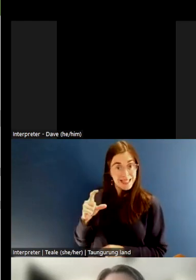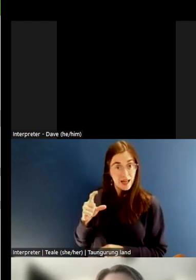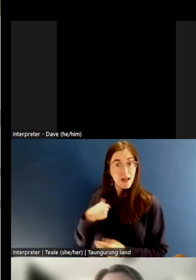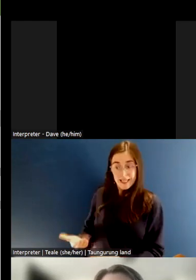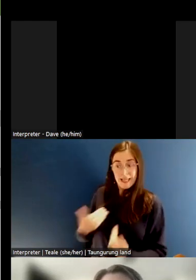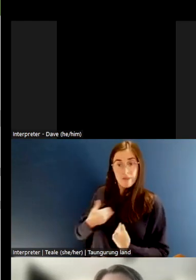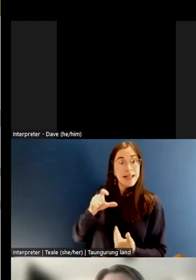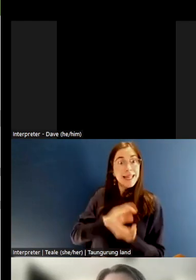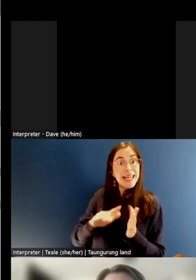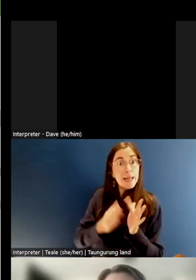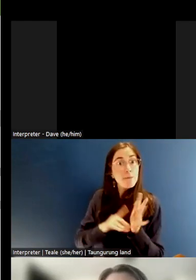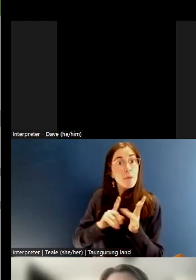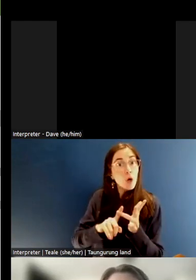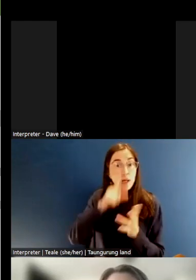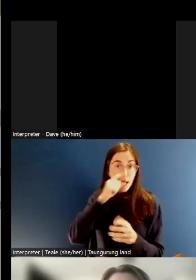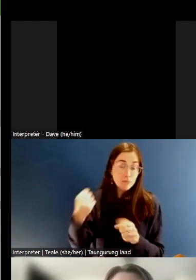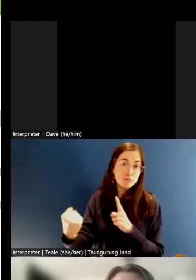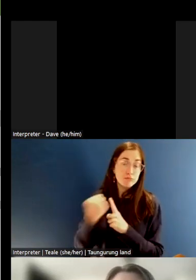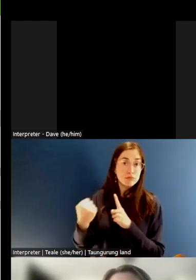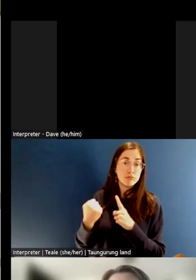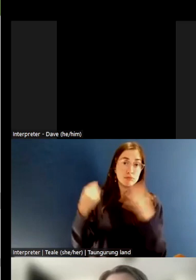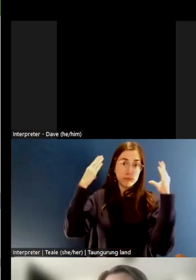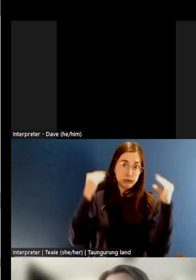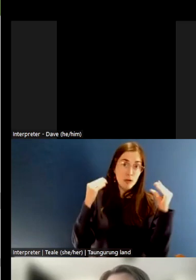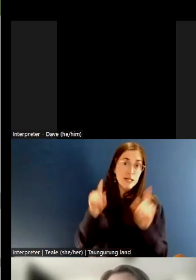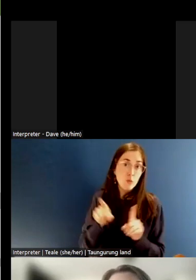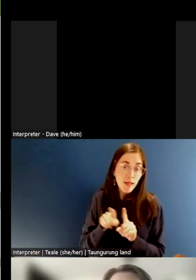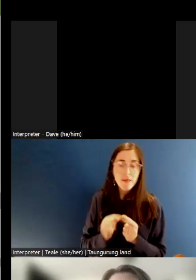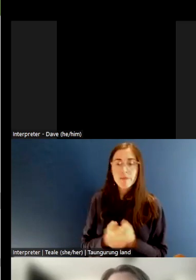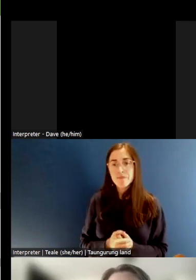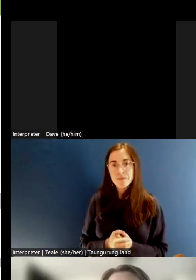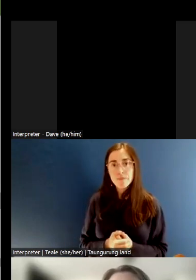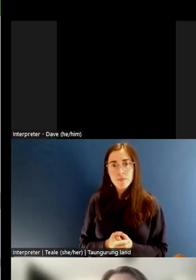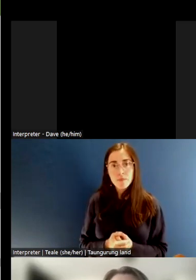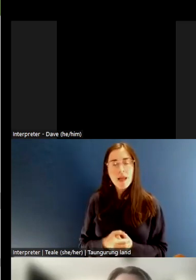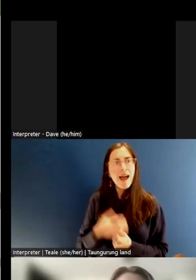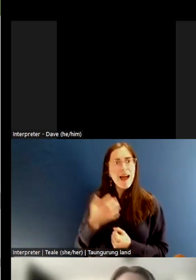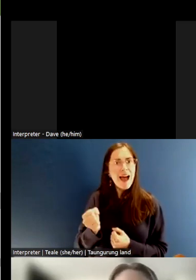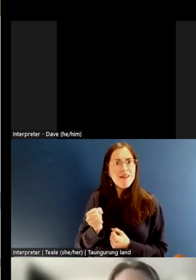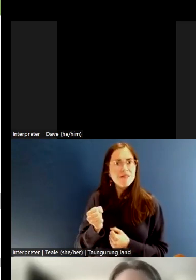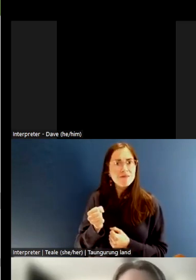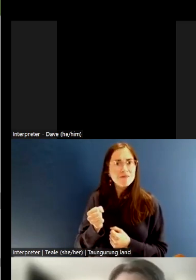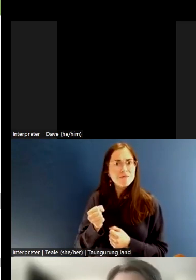But then there's also factors where there's genetic factors playing a role, as well as environmental exposure,